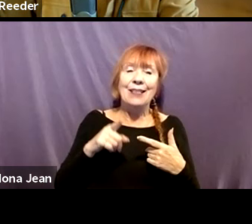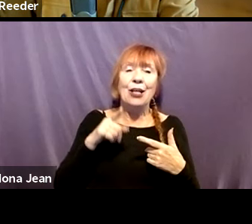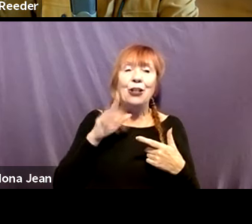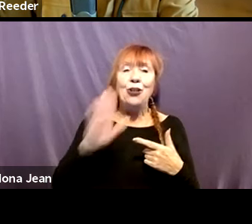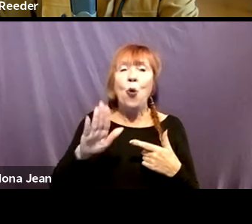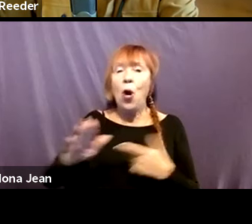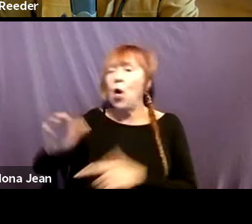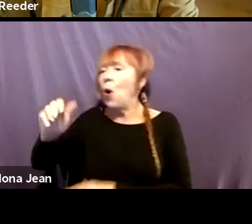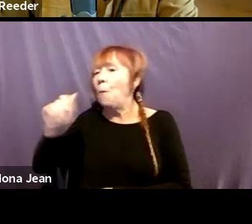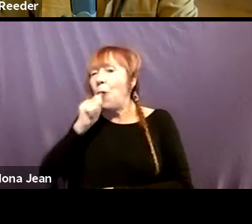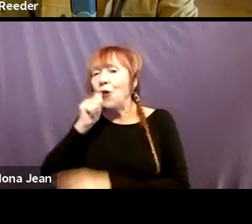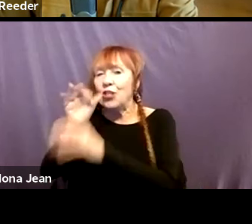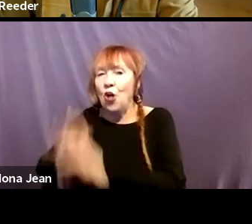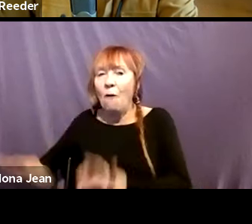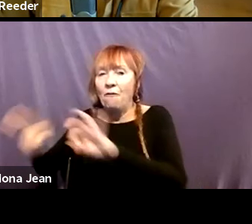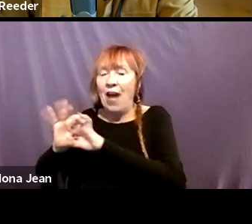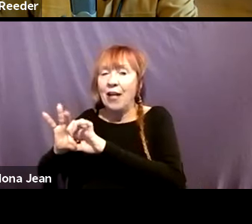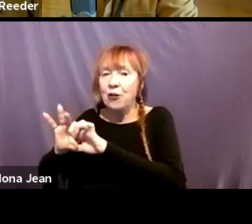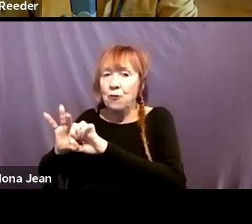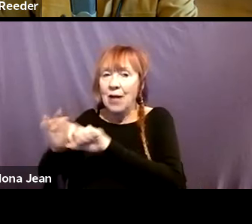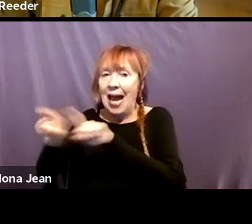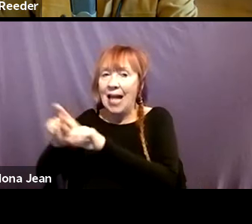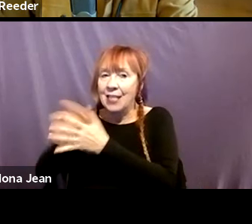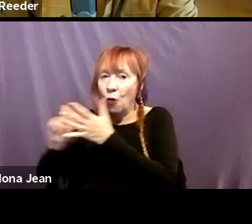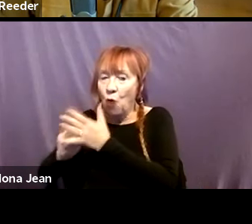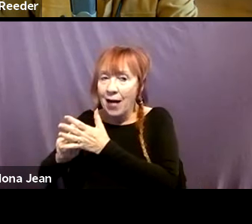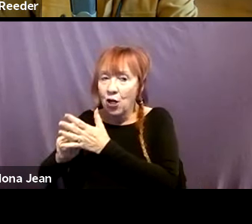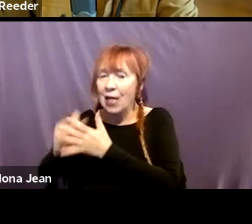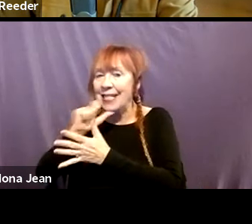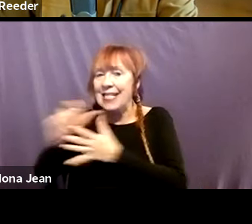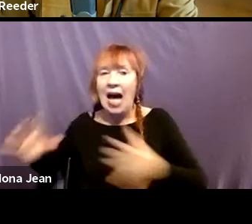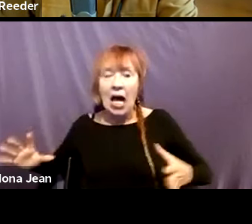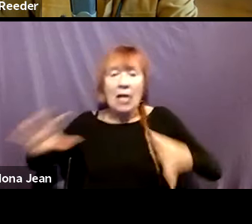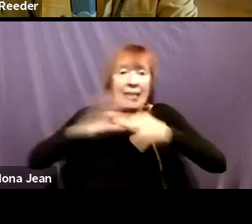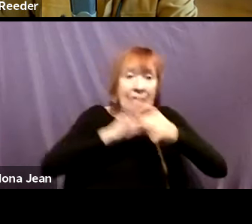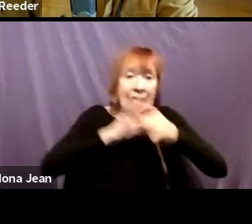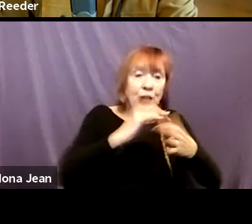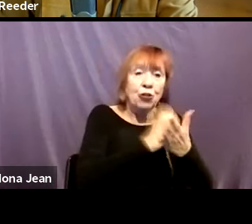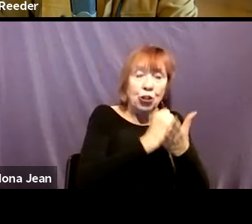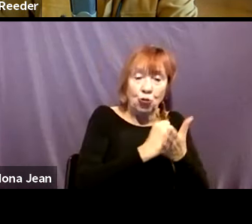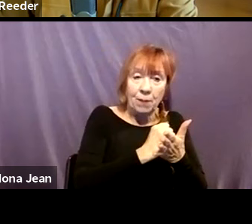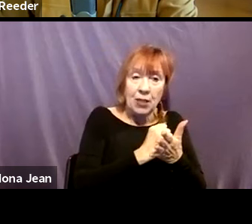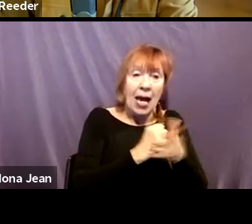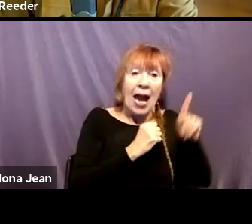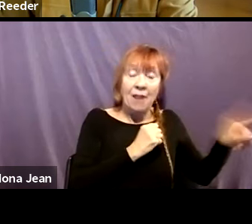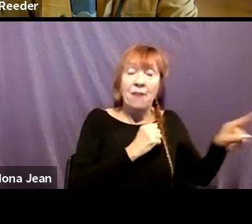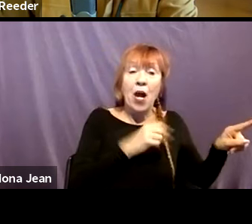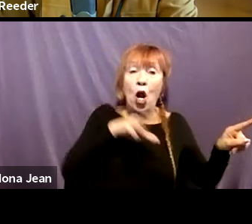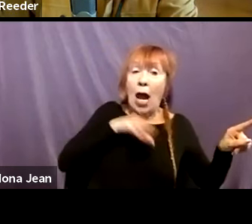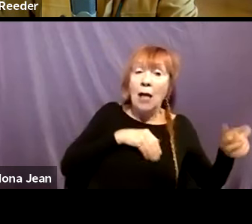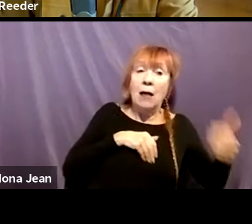because there are so many times where people are just like, "This doesn't fit our mandate". "Our mandate changed a week ago."